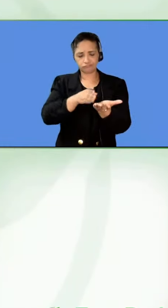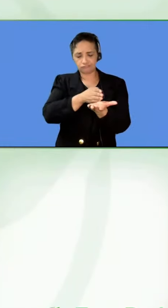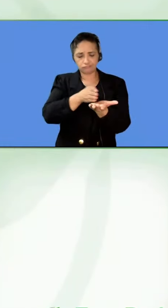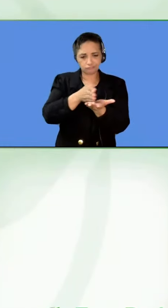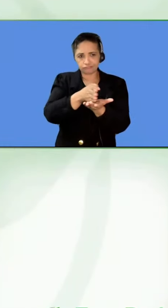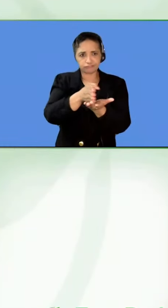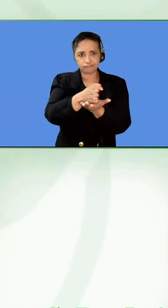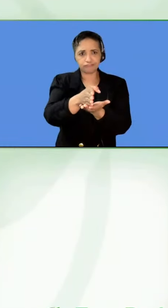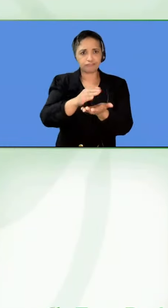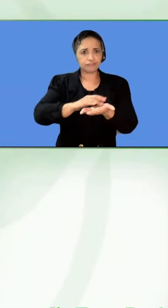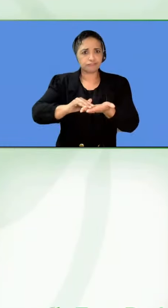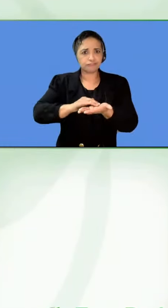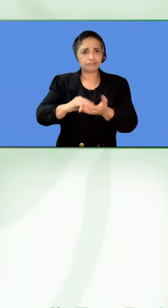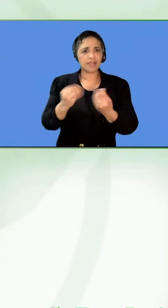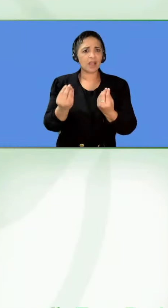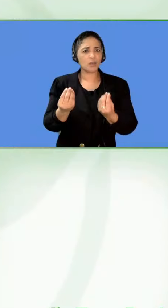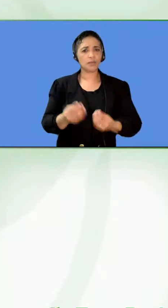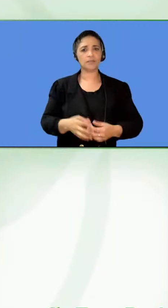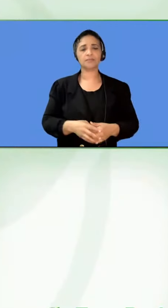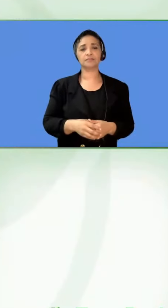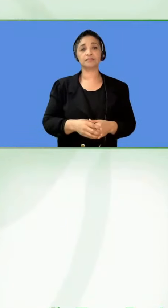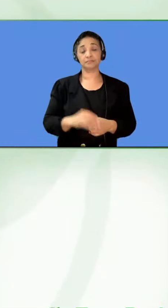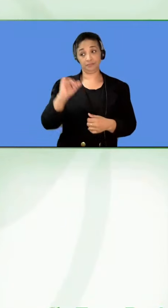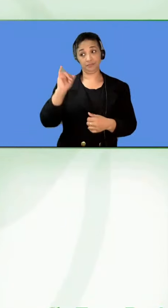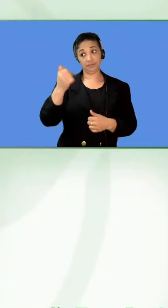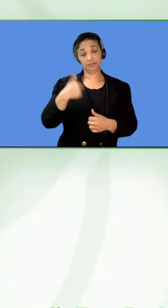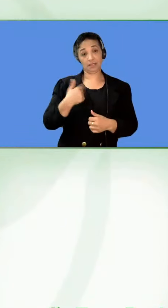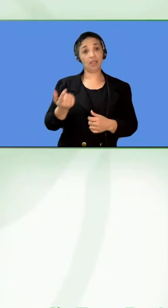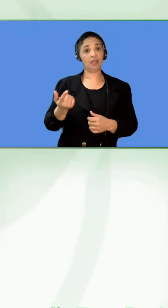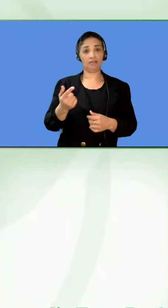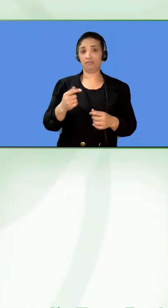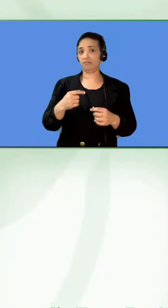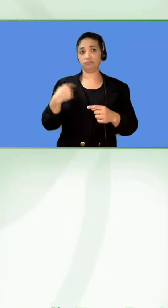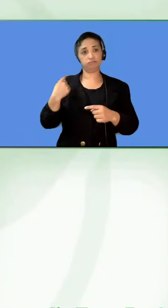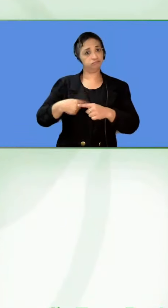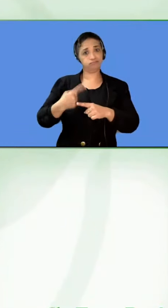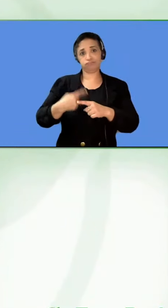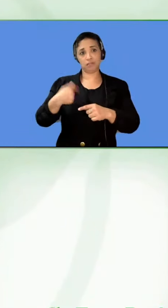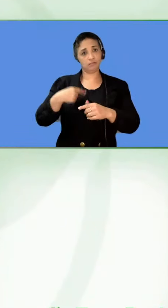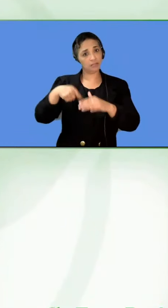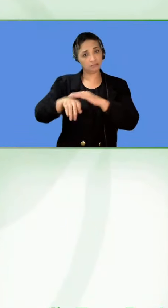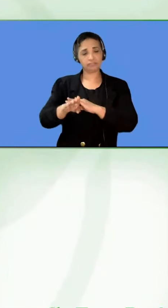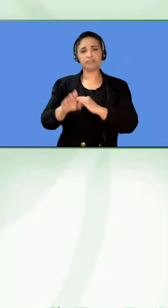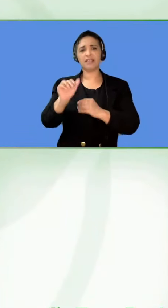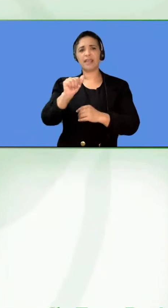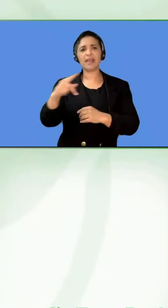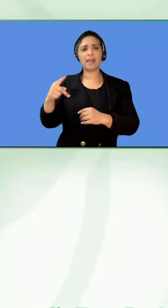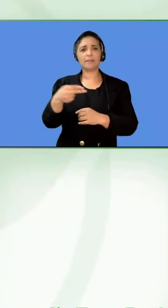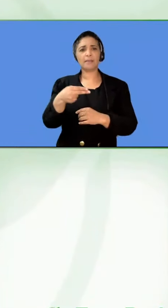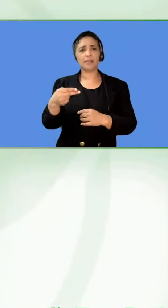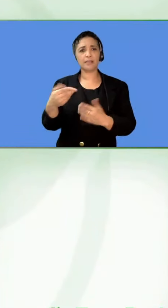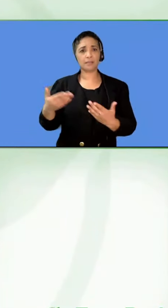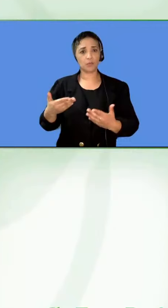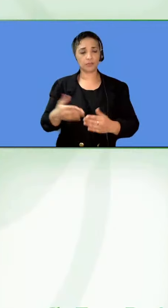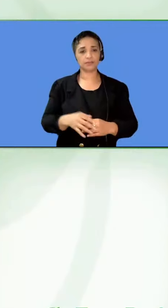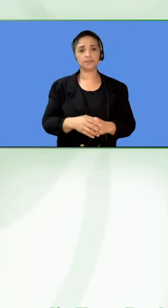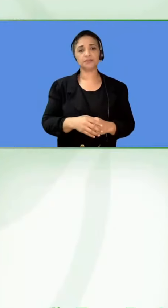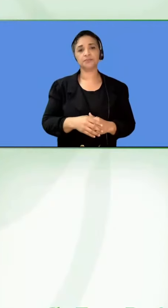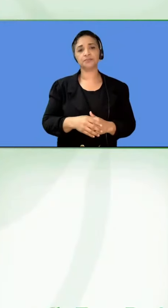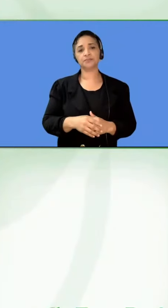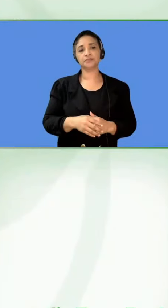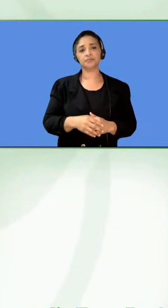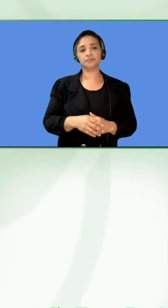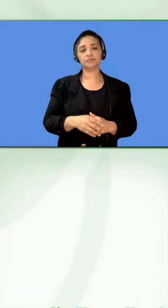Yes, use an app for college all the time, it is called voice stream media app,